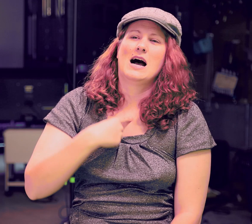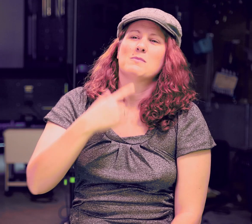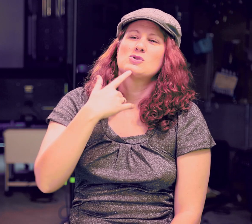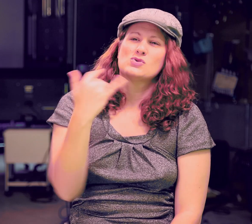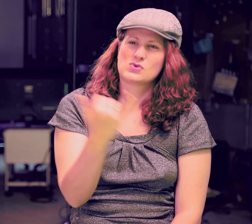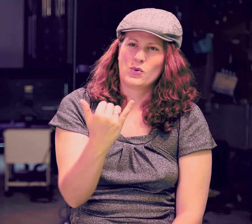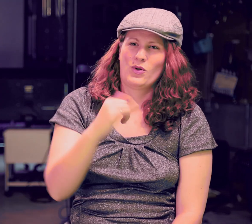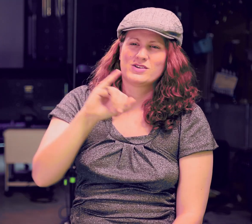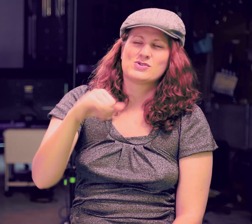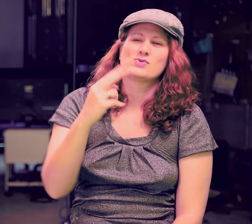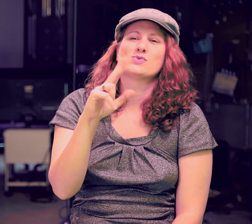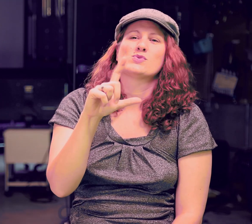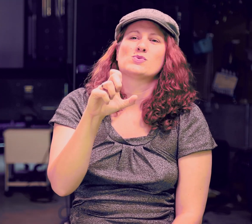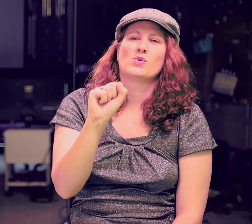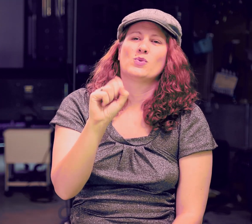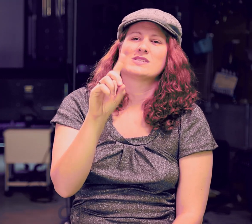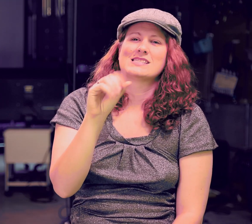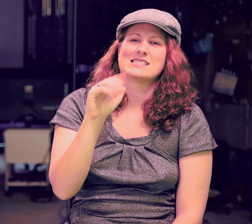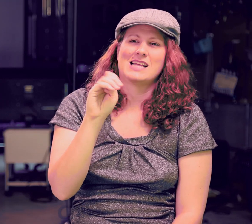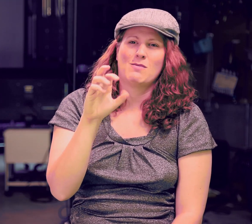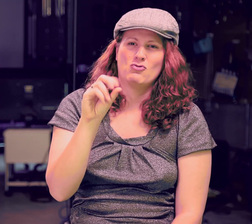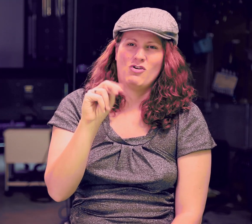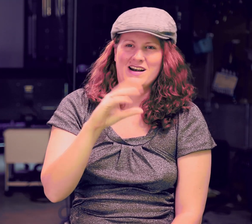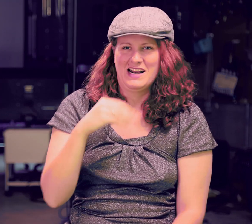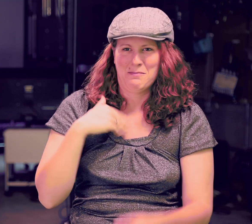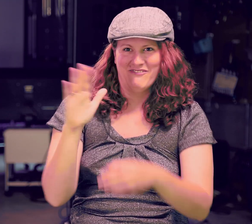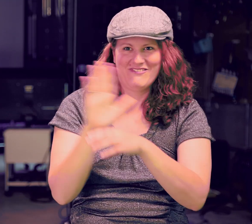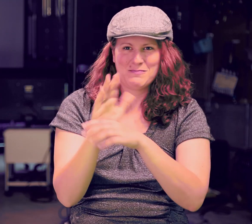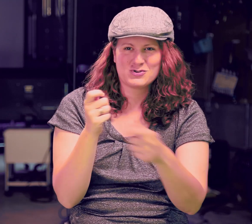I'm Jules. Jules Dameron, I am a Film Director.